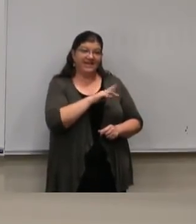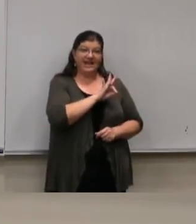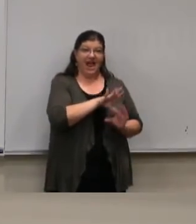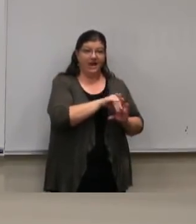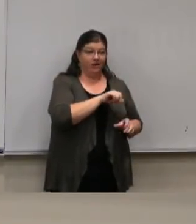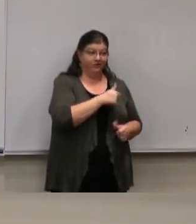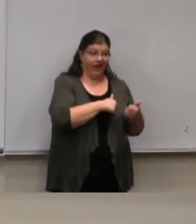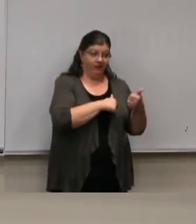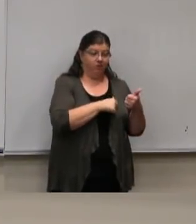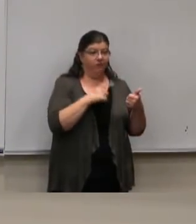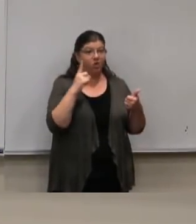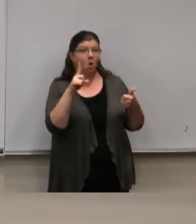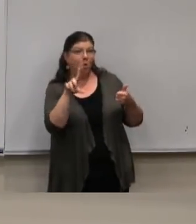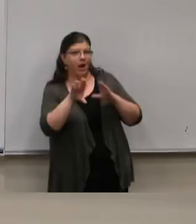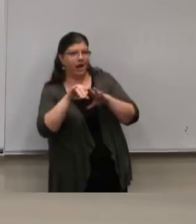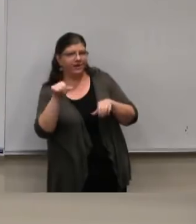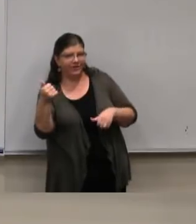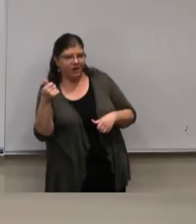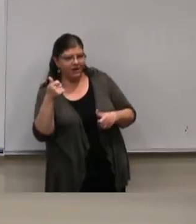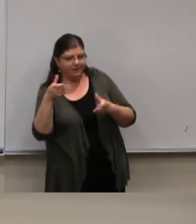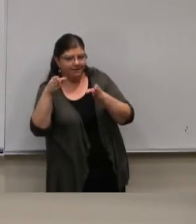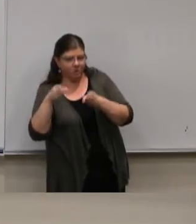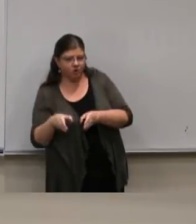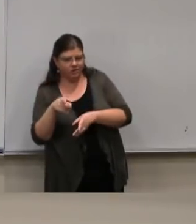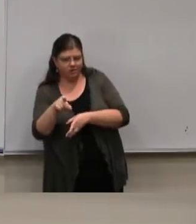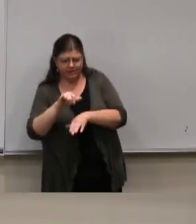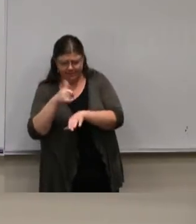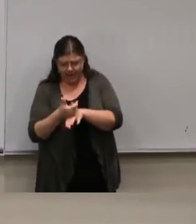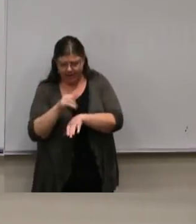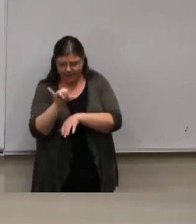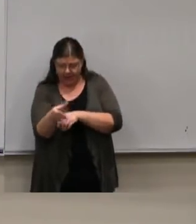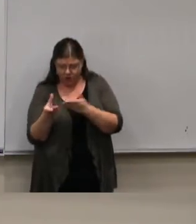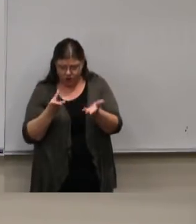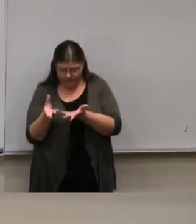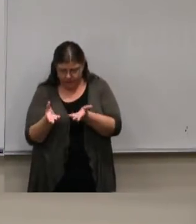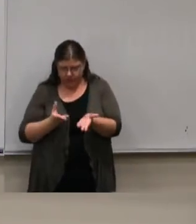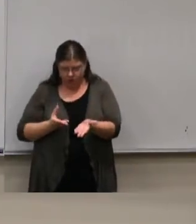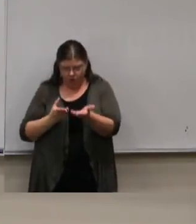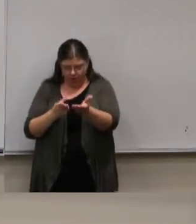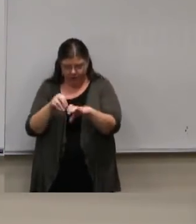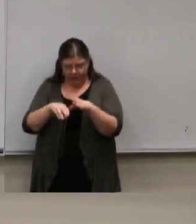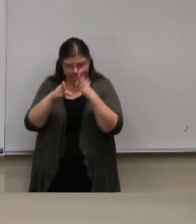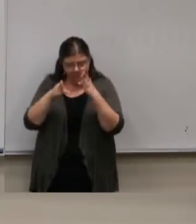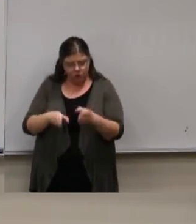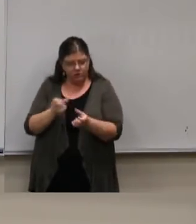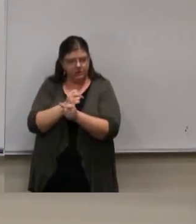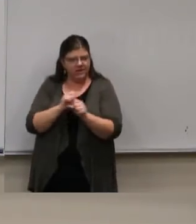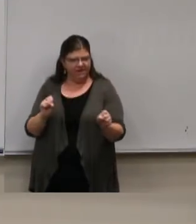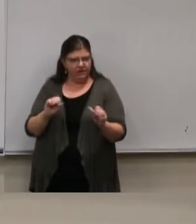in person, how are we going to set up that service to be offered in person in a safe environment.